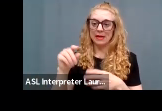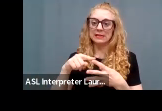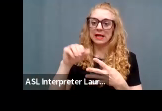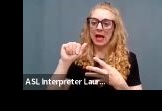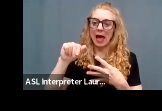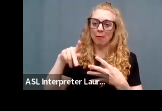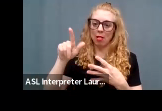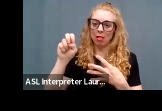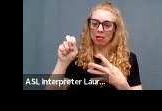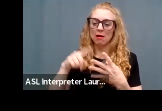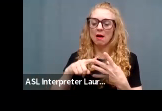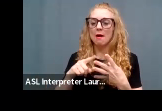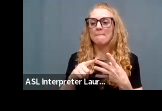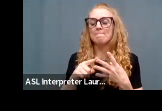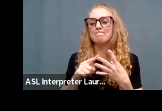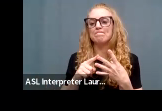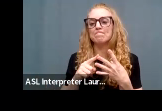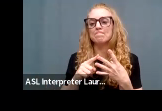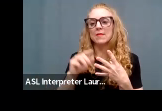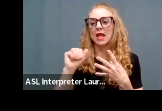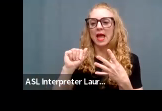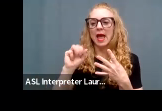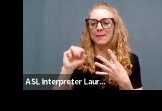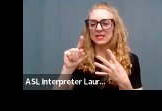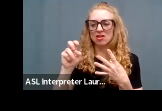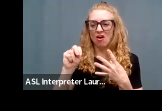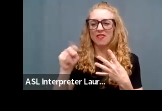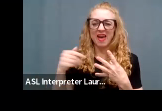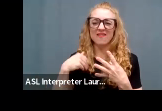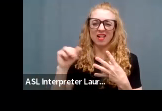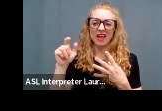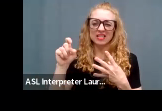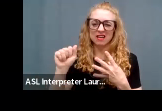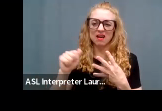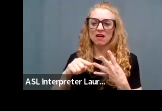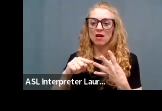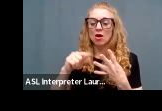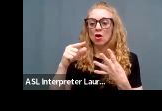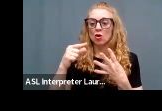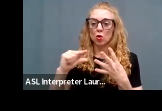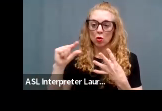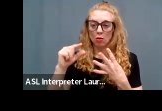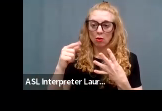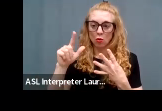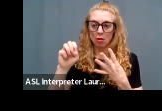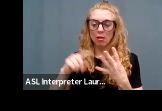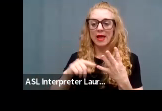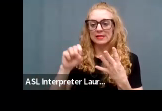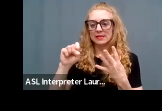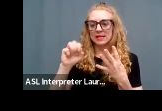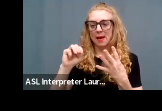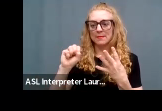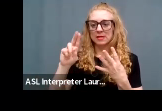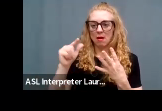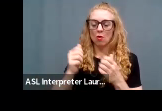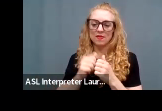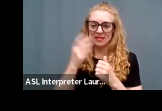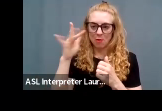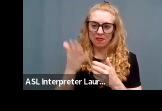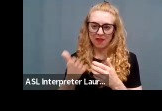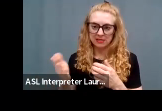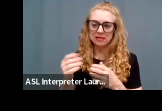uh Amazon with their Alexa series Google and Samsung with their smart things those are the big